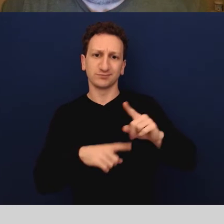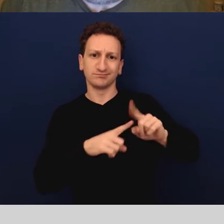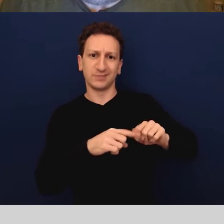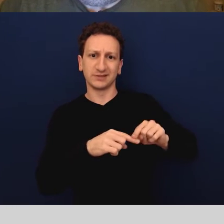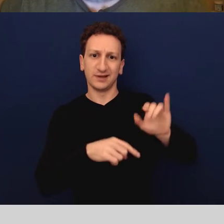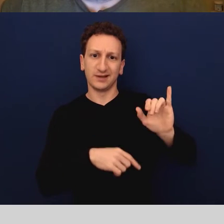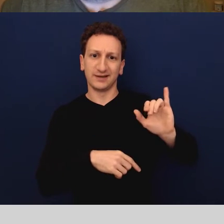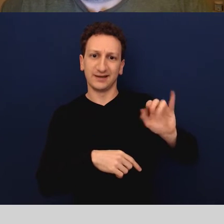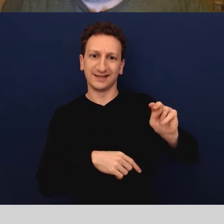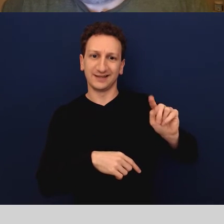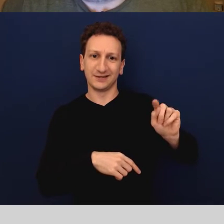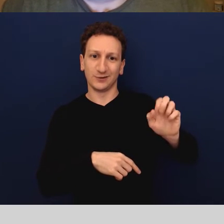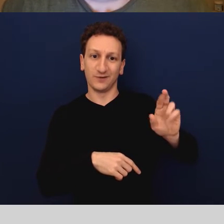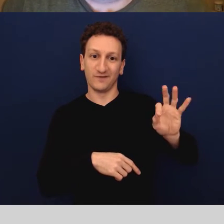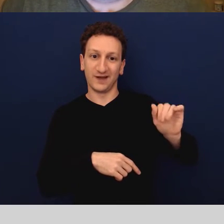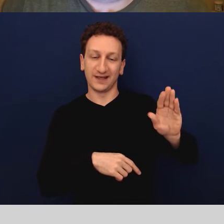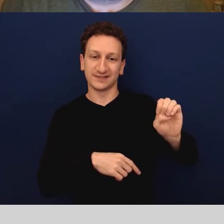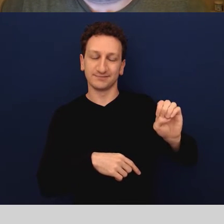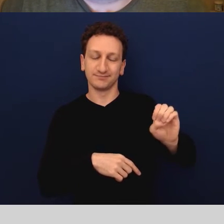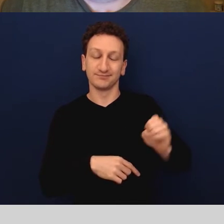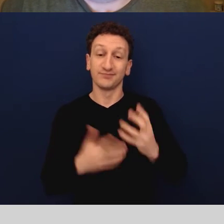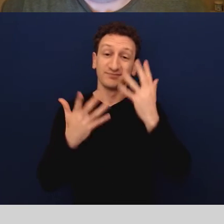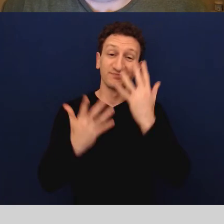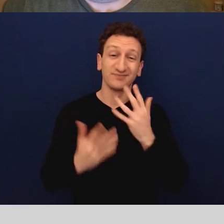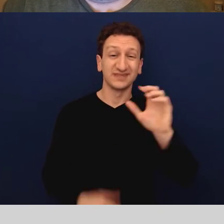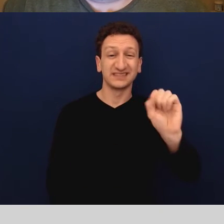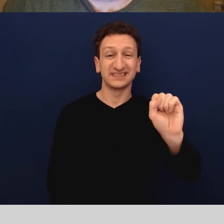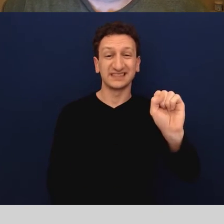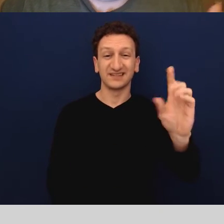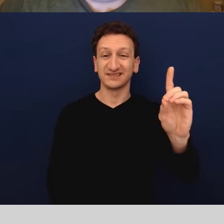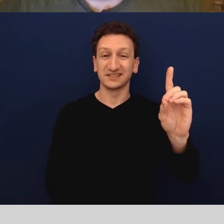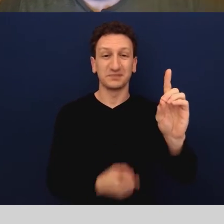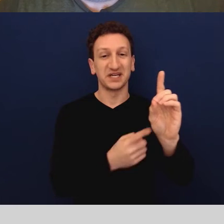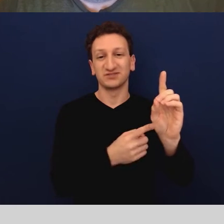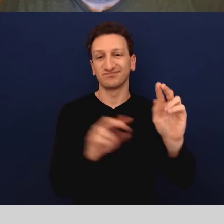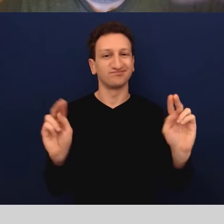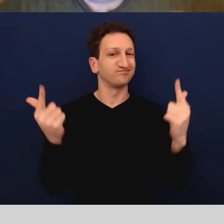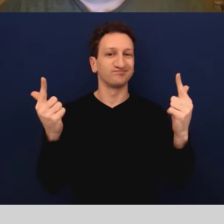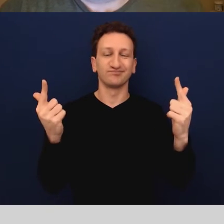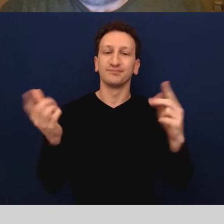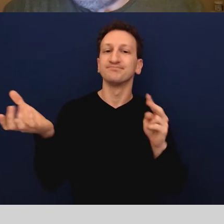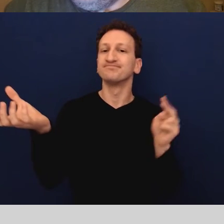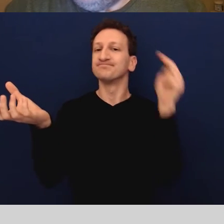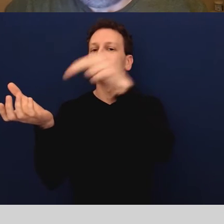And unfortunately, single dispatch will not help us. Once again, we have to look out to PyPI